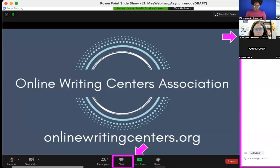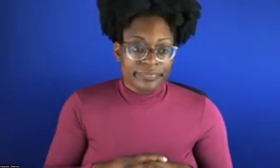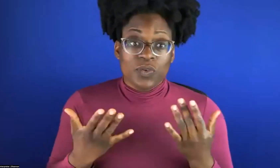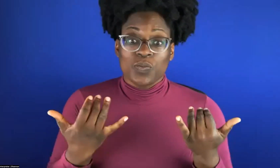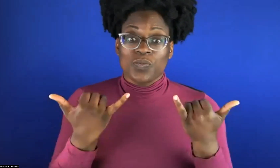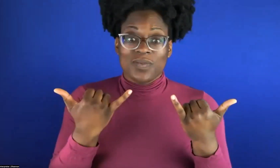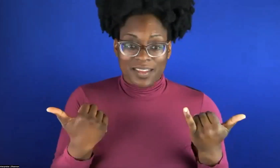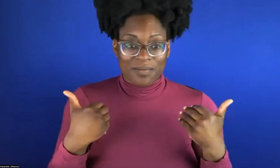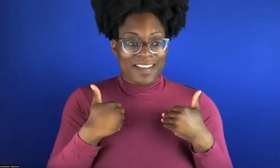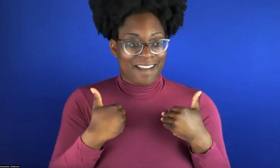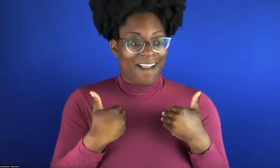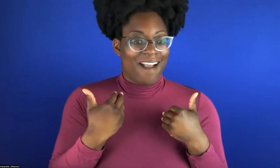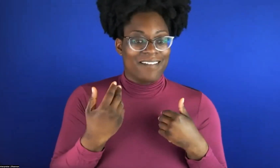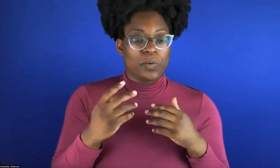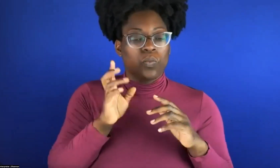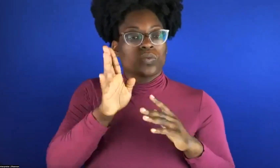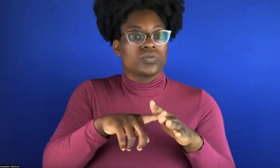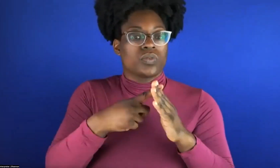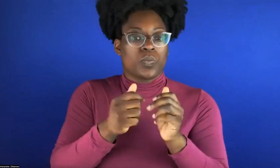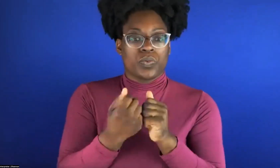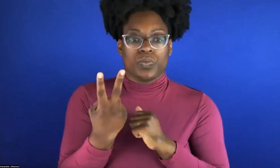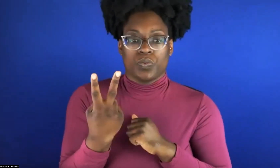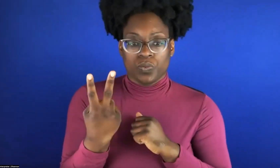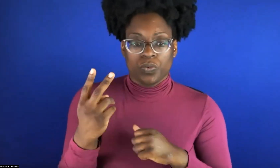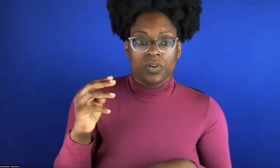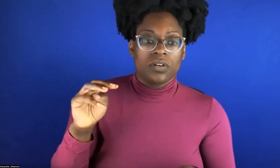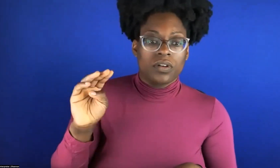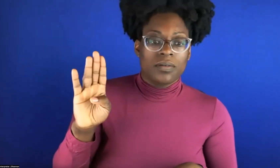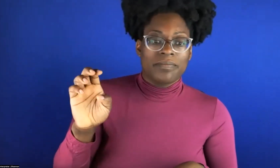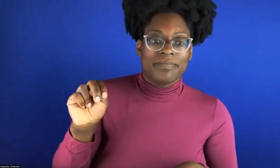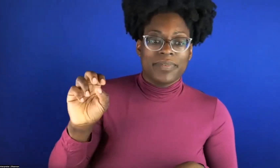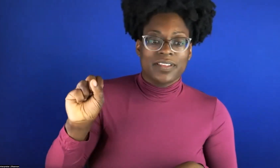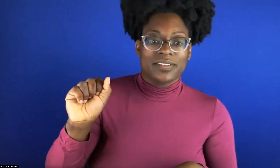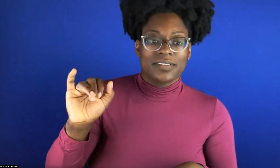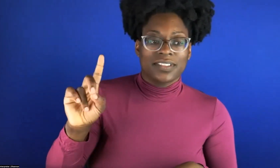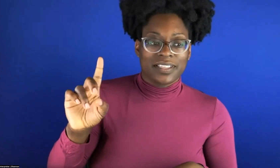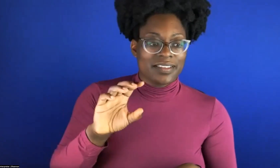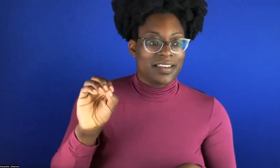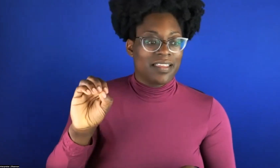Maura Grady. I'm going to introduce them as they're getting their presentation set up.